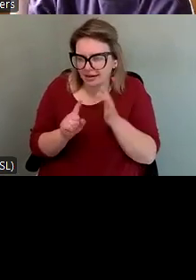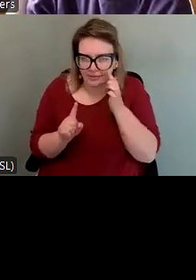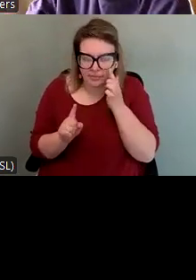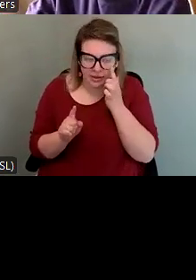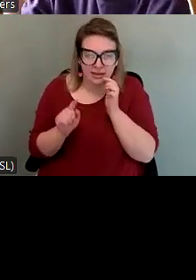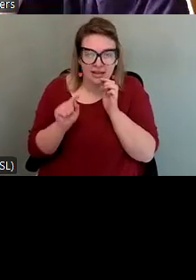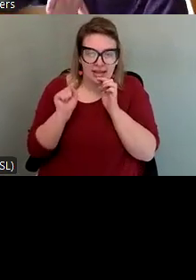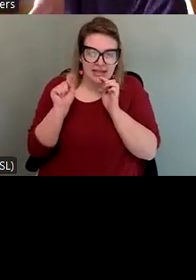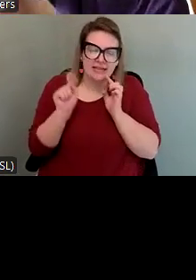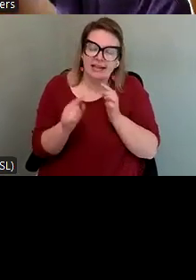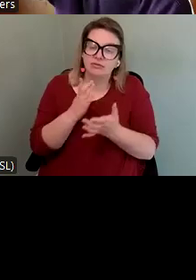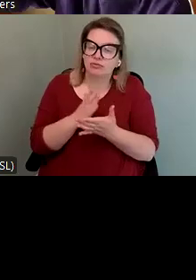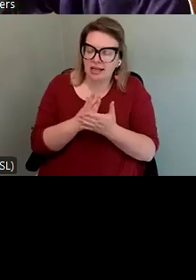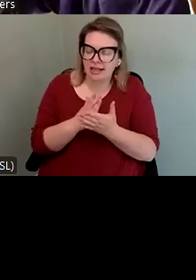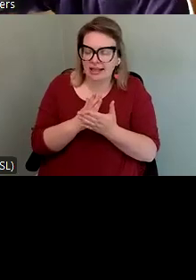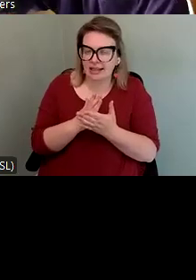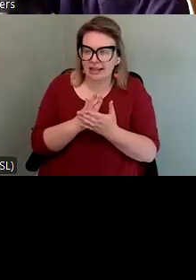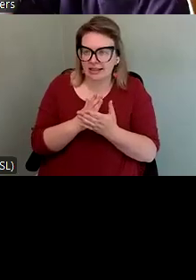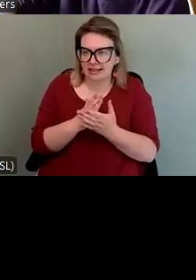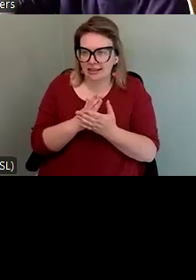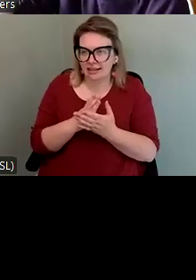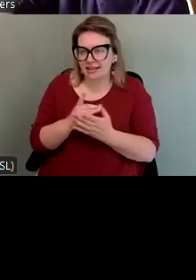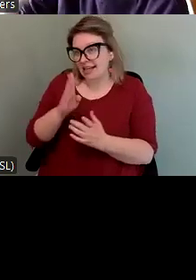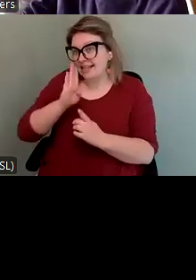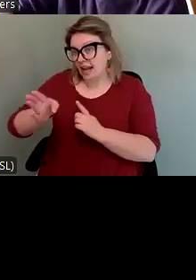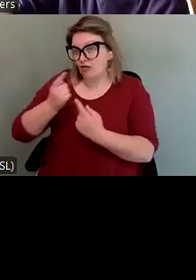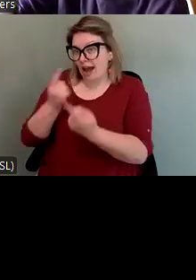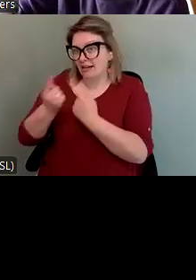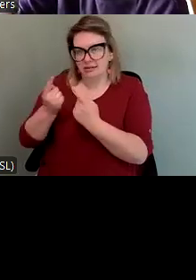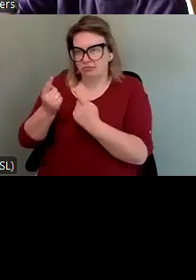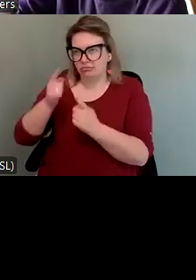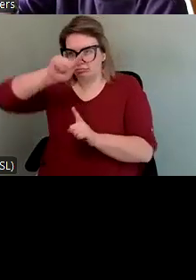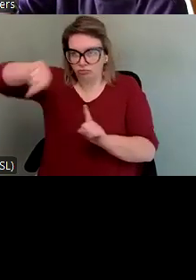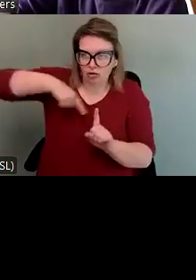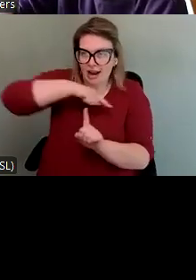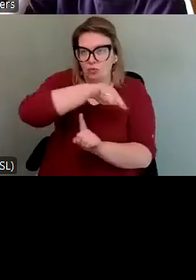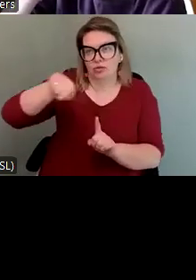It's essentially bypassing this direct connection, and where things are being blocked.